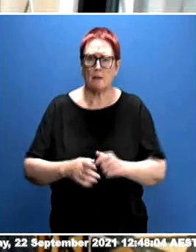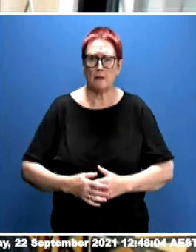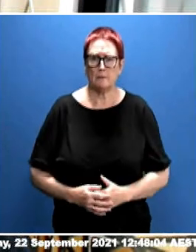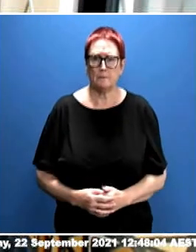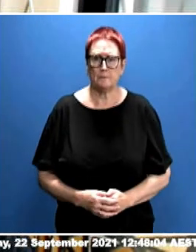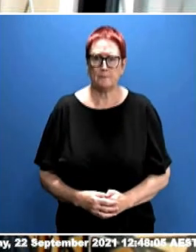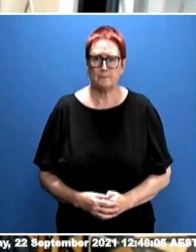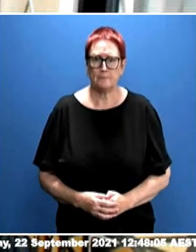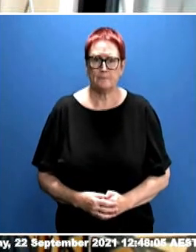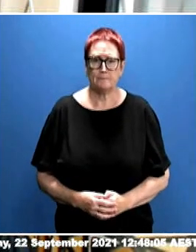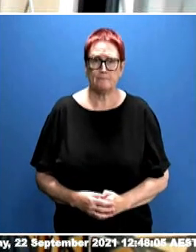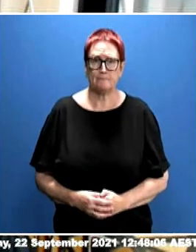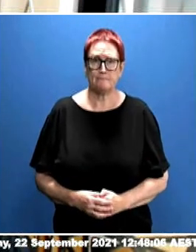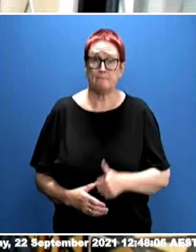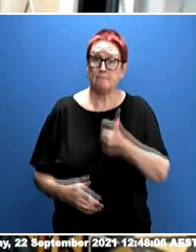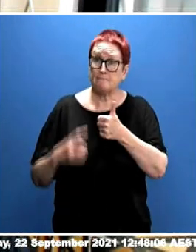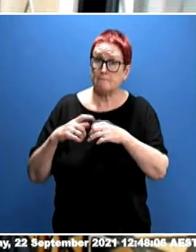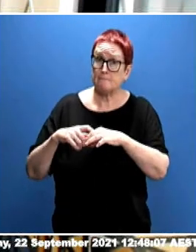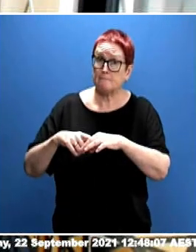That's a very good question, if you don't mind me saying, Commissioner.